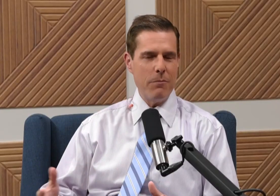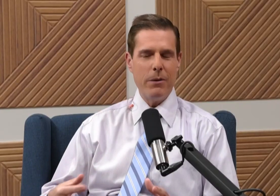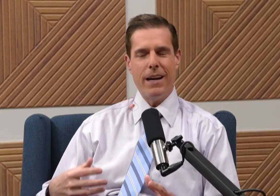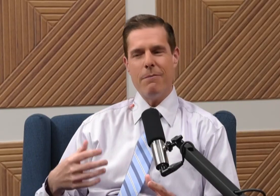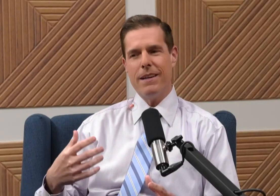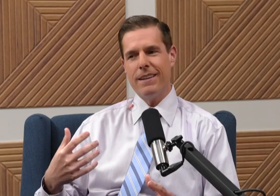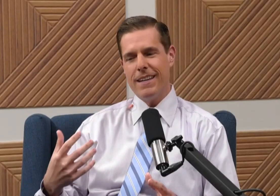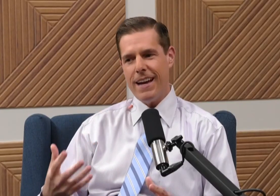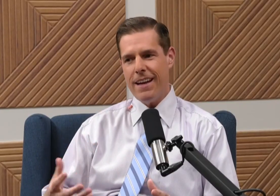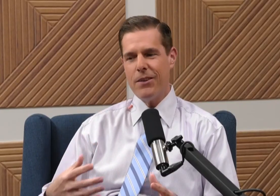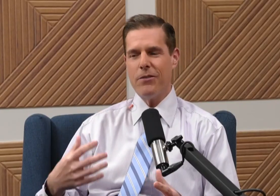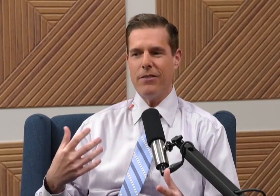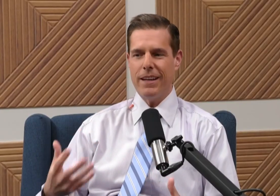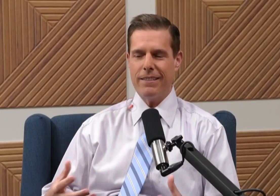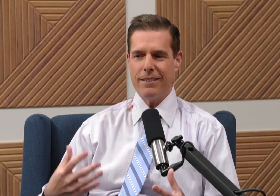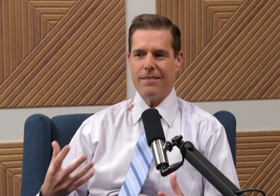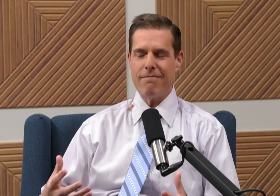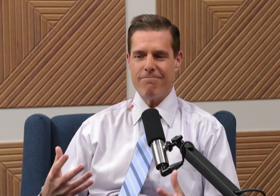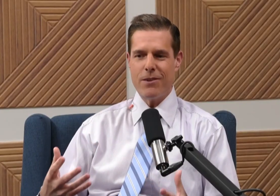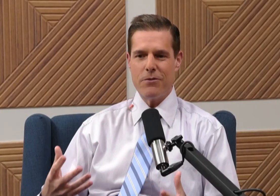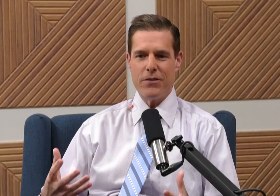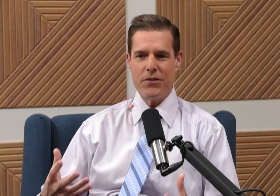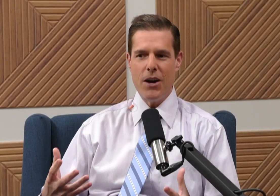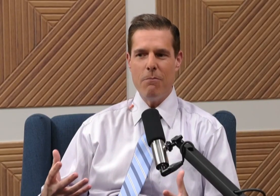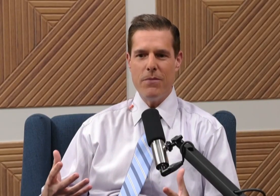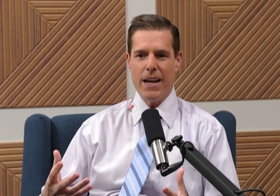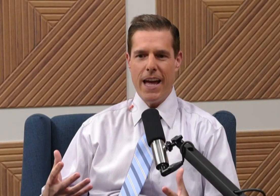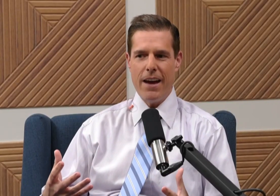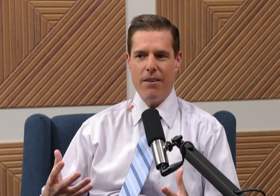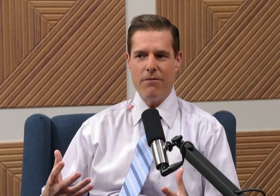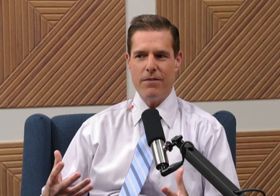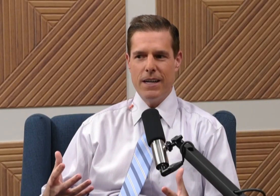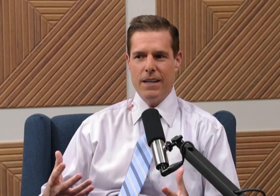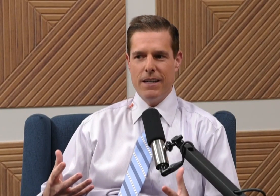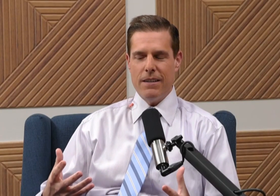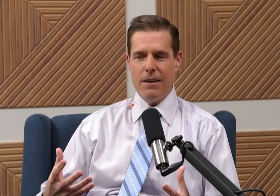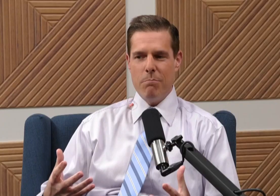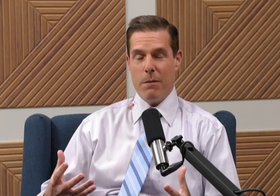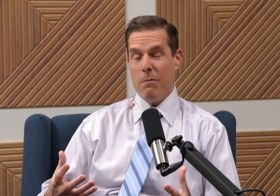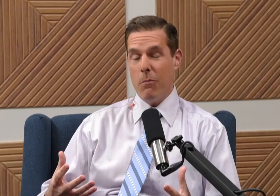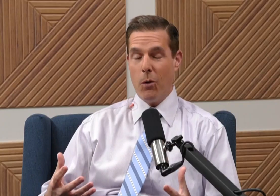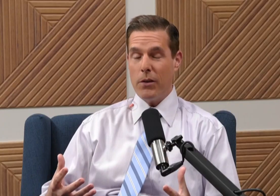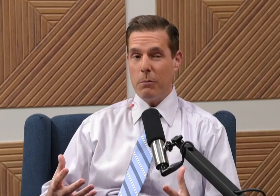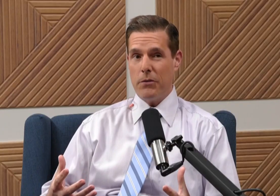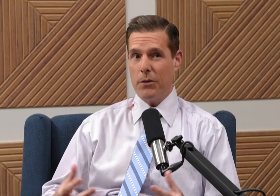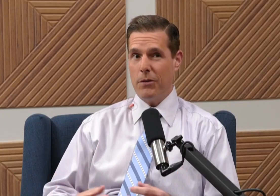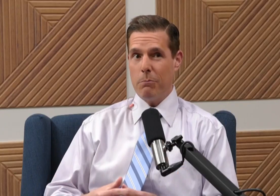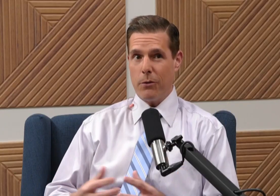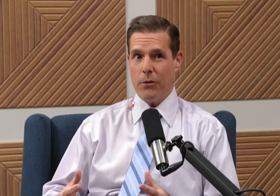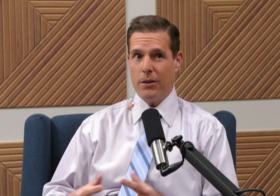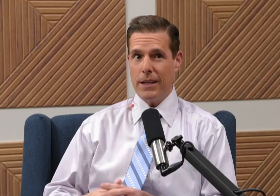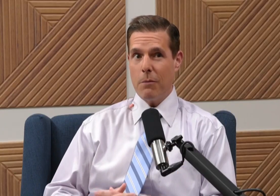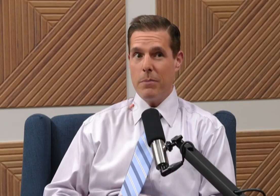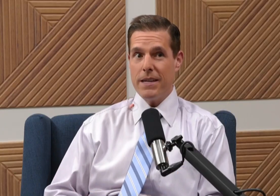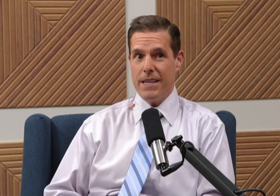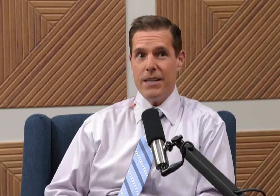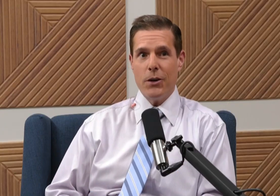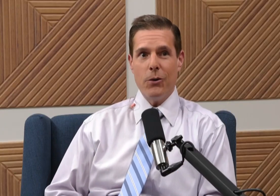But, I mean, yeah, there's like there's there's some that have maybe more than a persona, like a big ego.